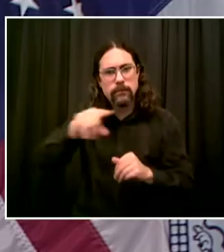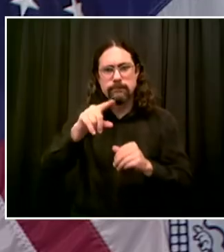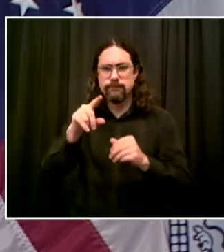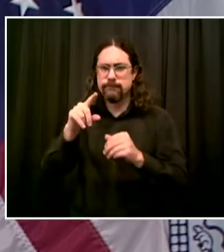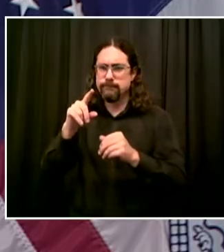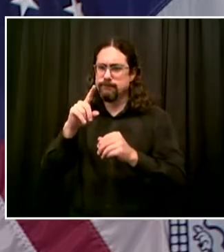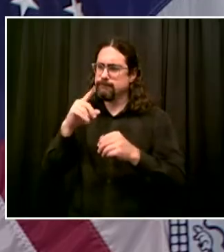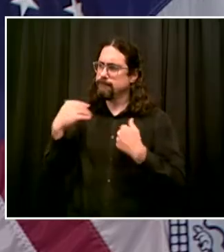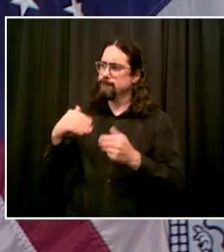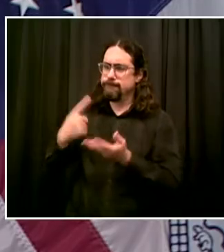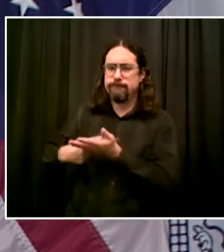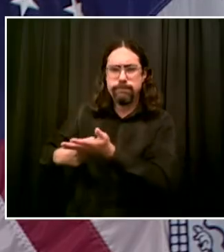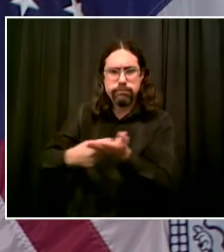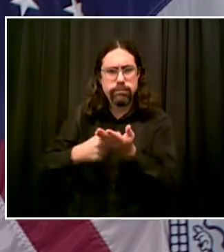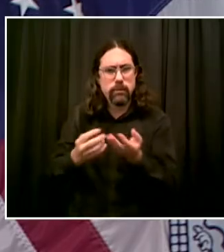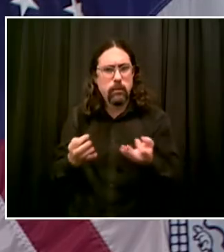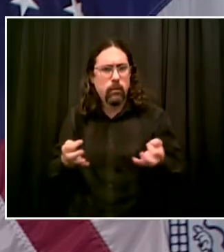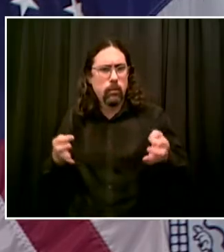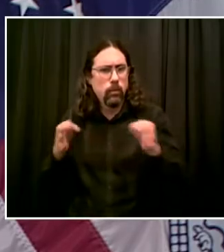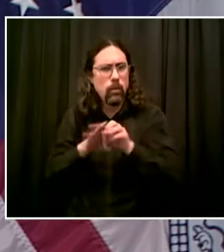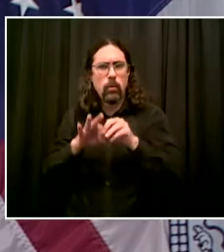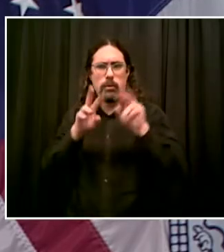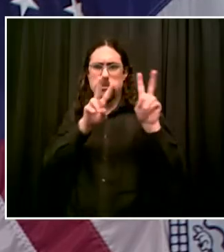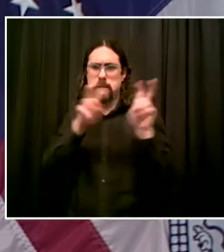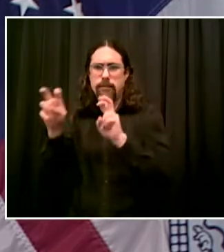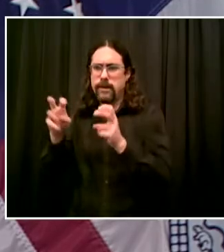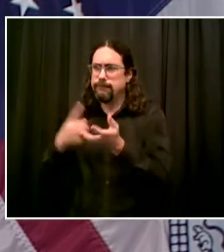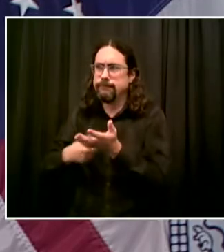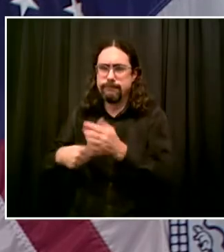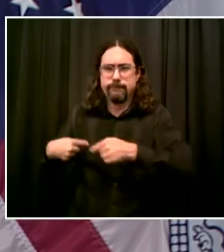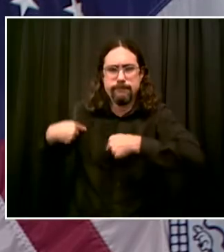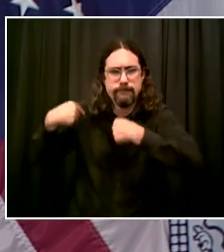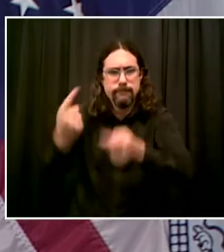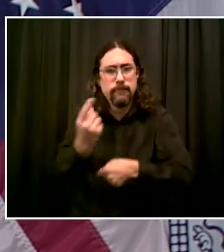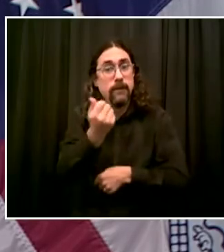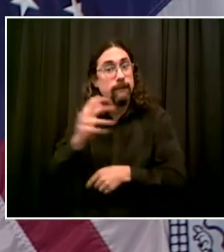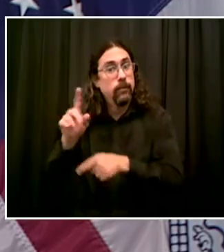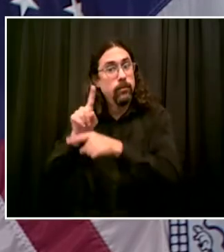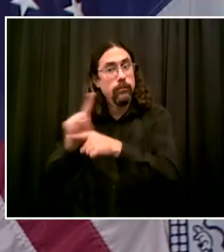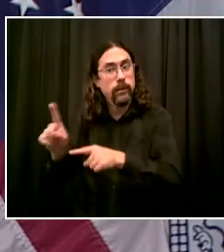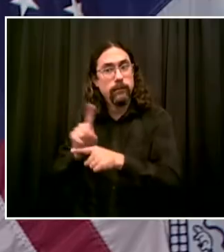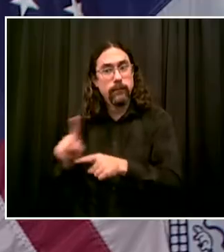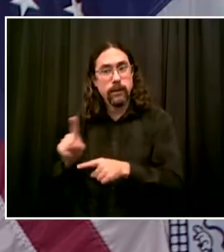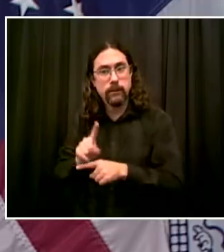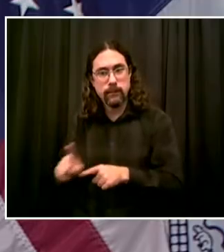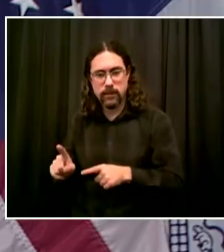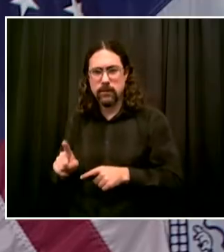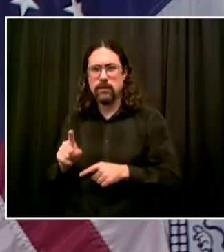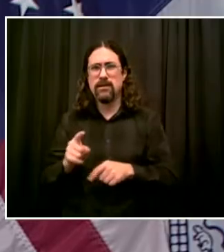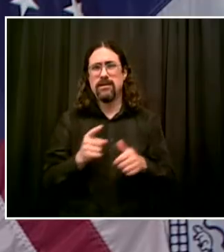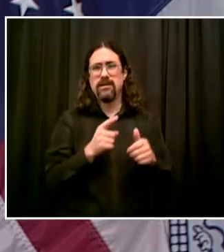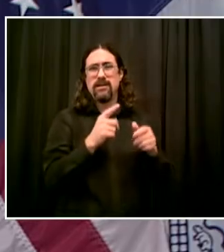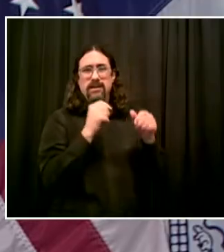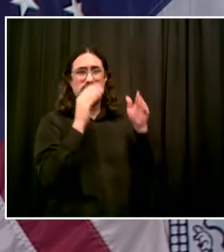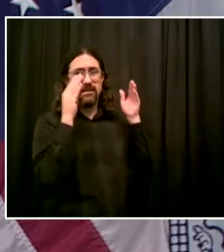OF THE DISCUSSION IN RECENT WEEKS. NOW, OF COURSE,